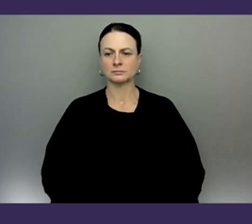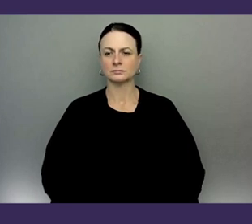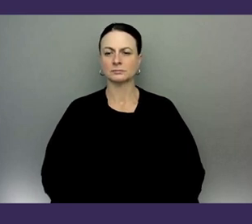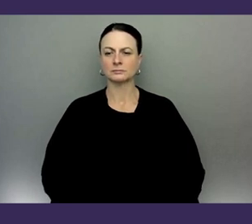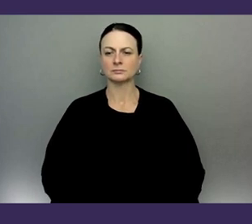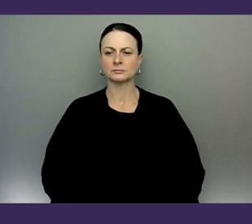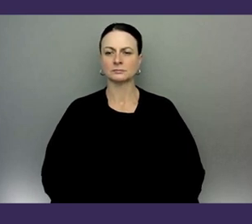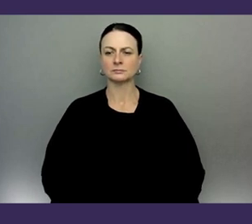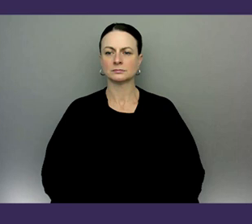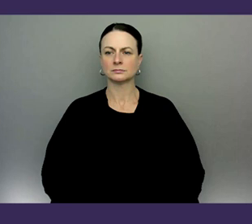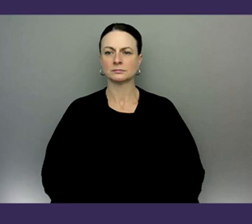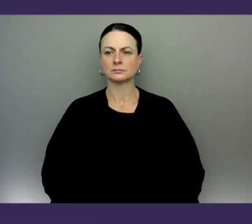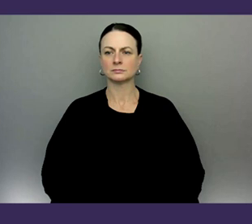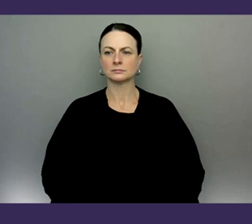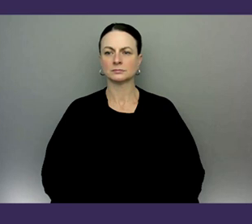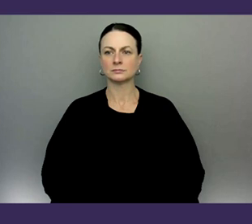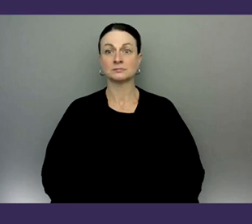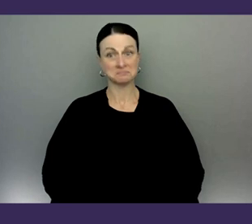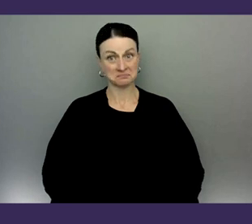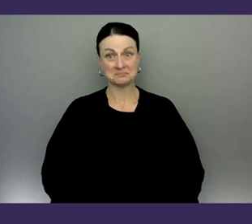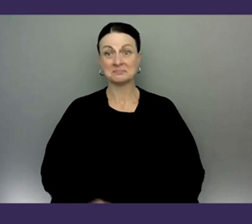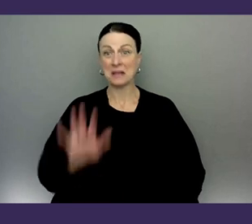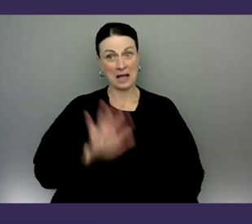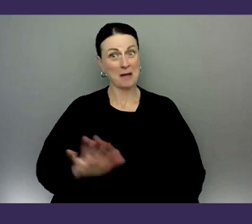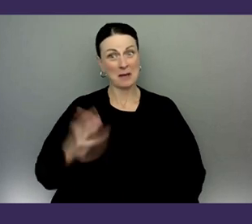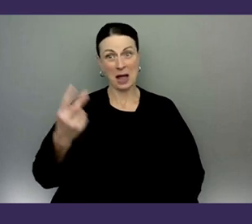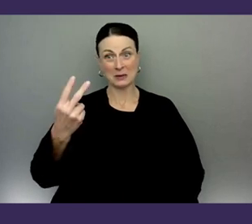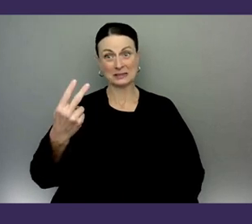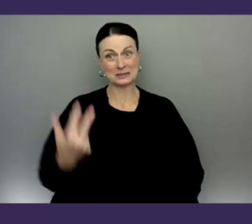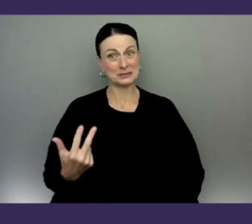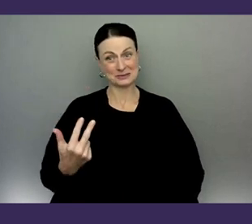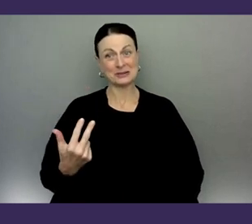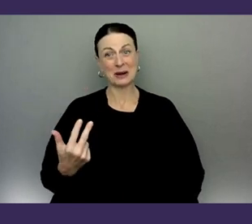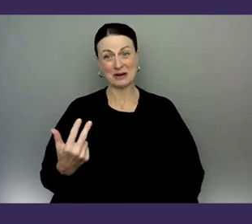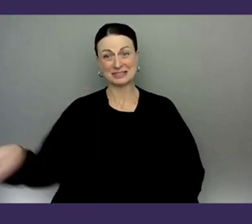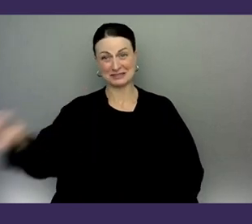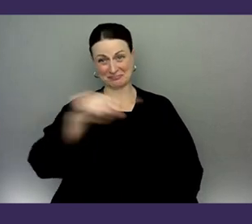All right, nearly two thirds of our participants have filled out the poll.